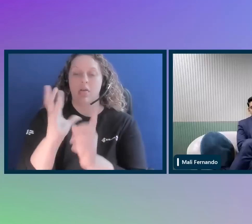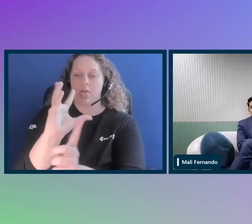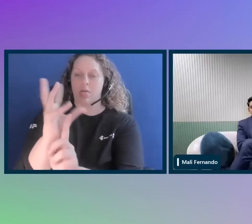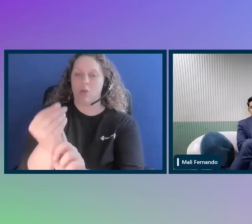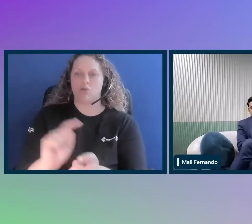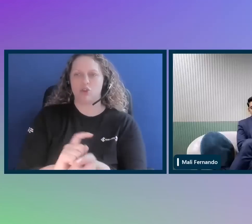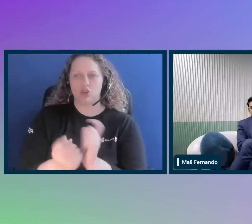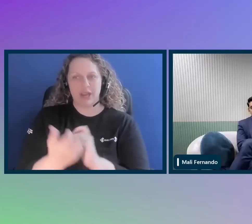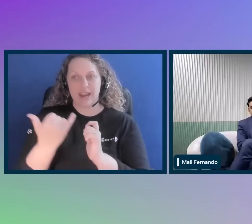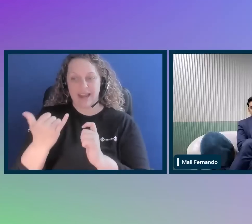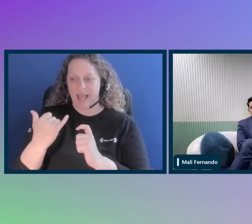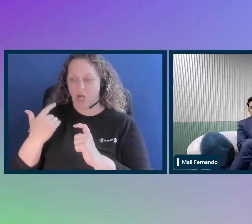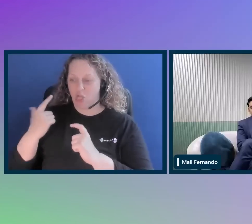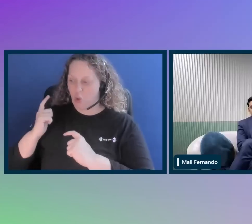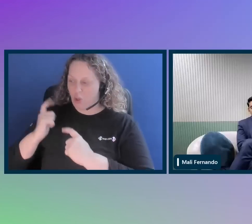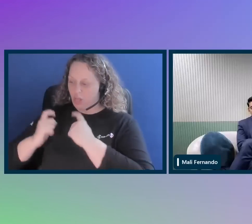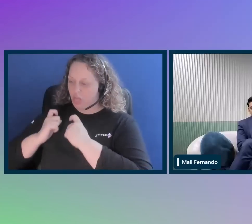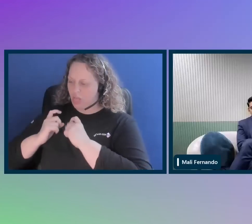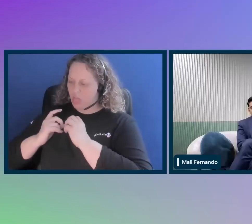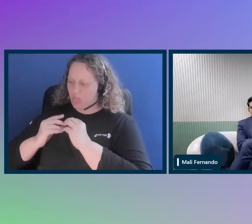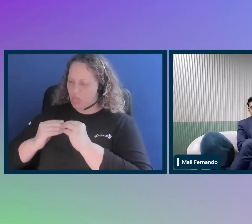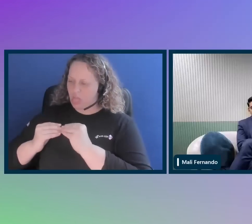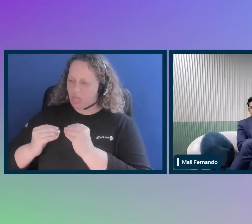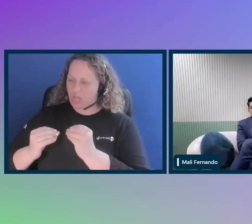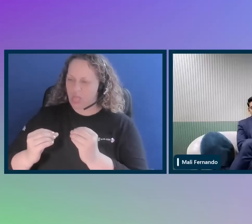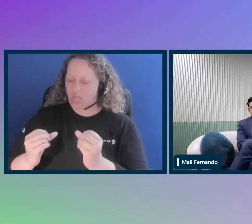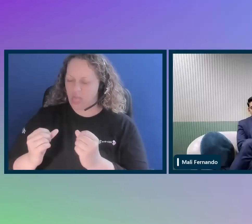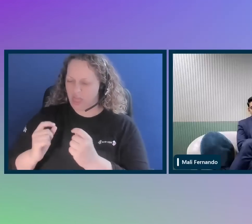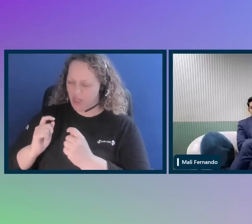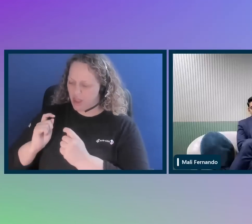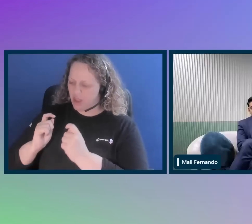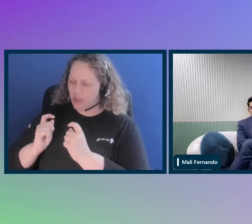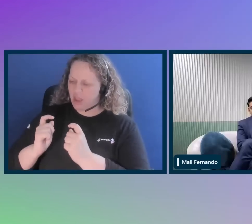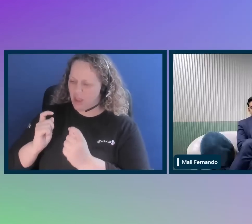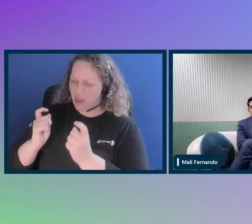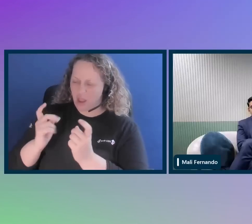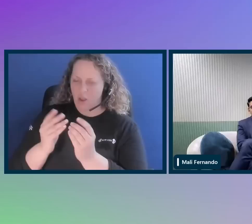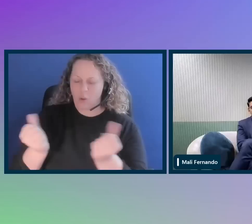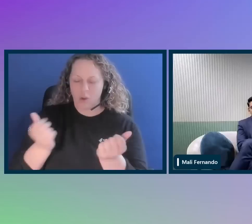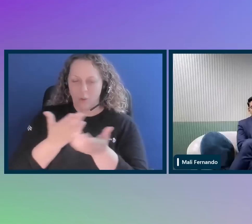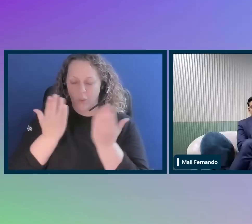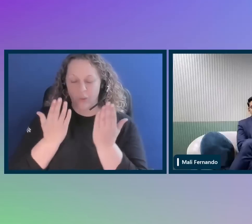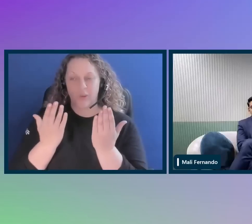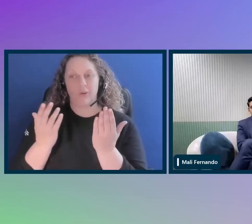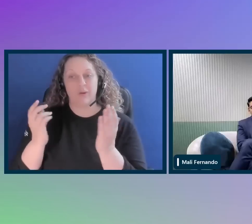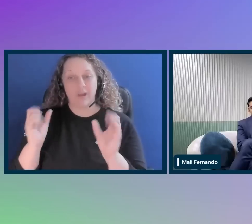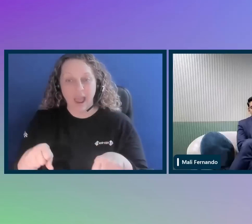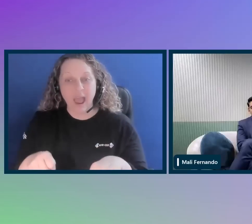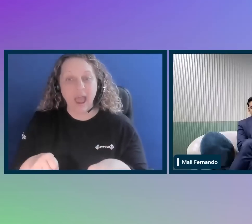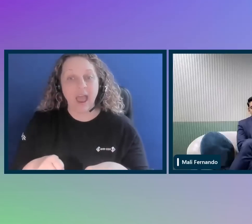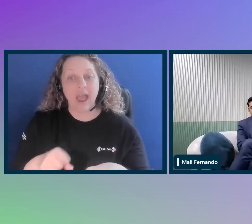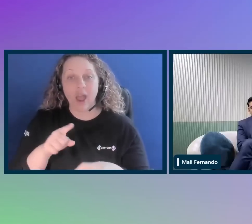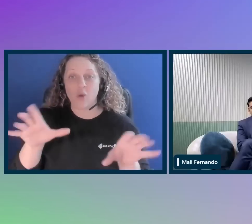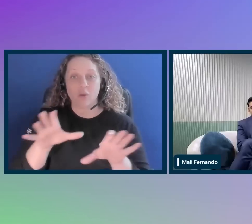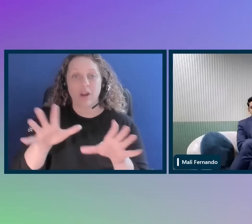That's really interesting how little changes over time, but you've done so much as a leader